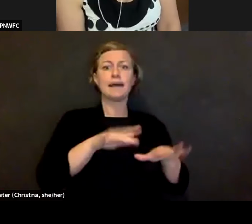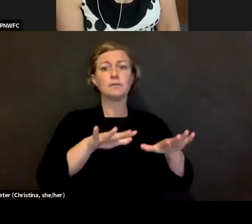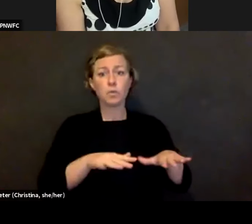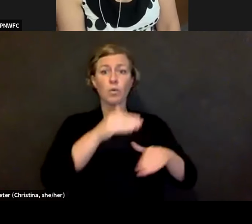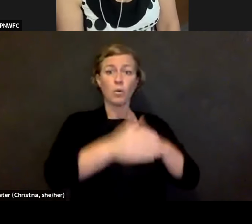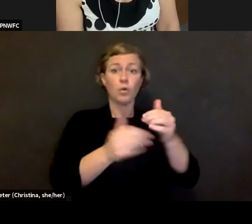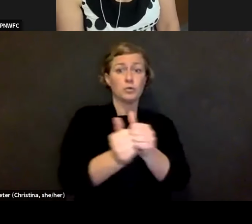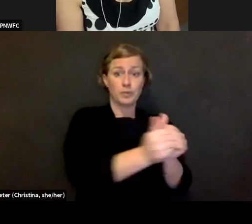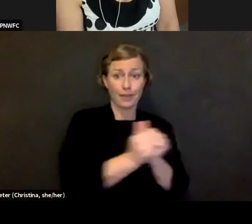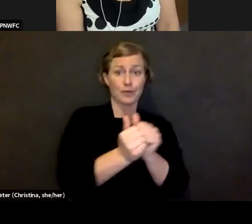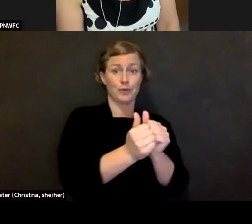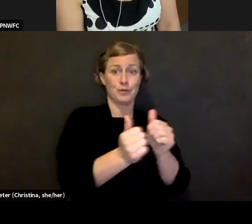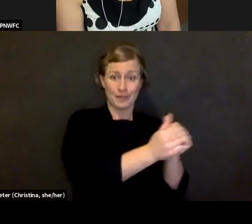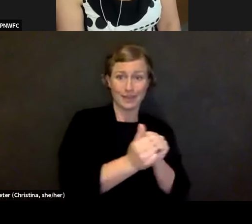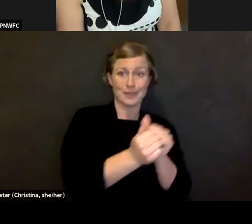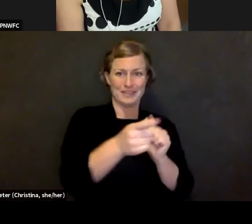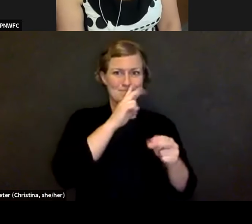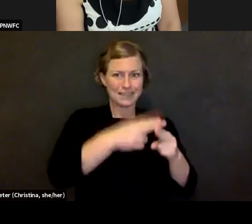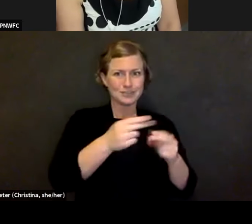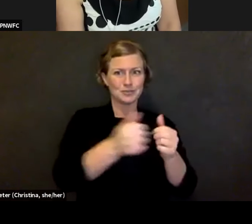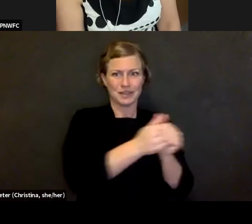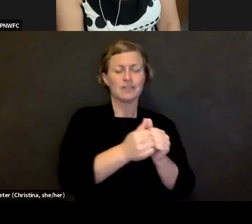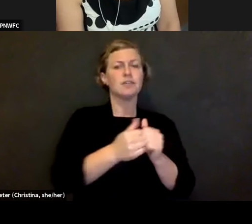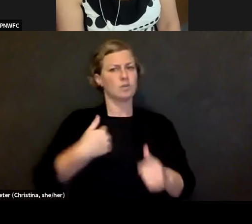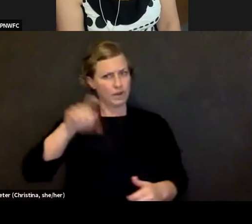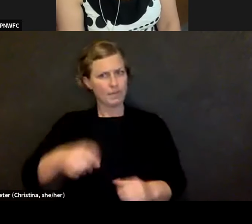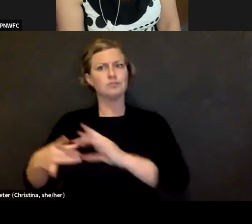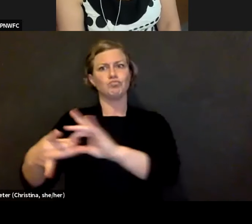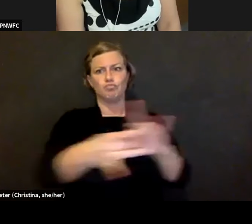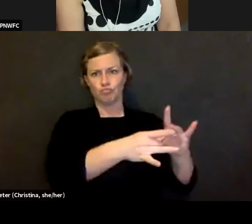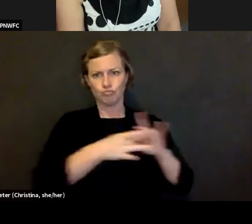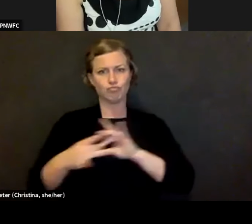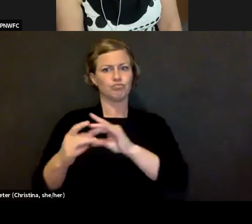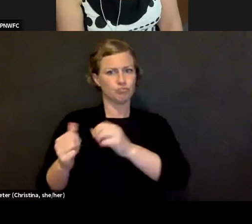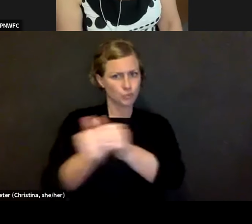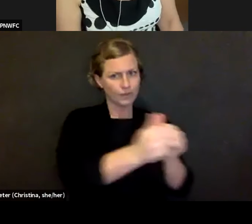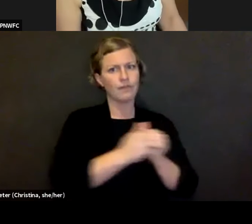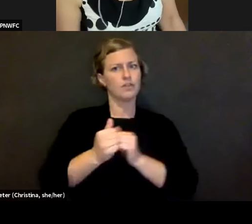going. Kenny. >> If I can actually piggy back on what Jake just said about the